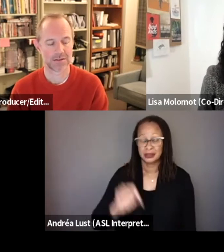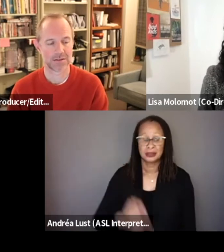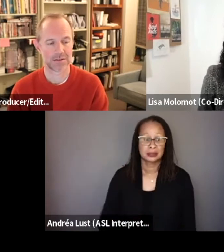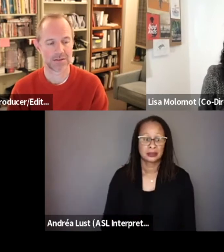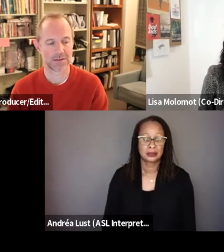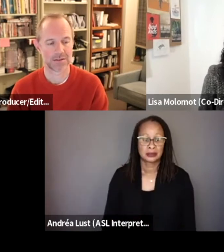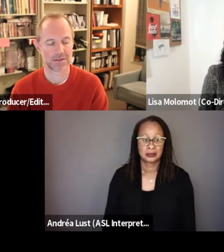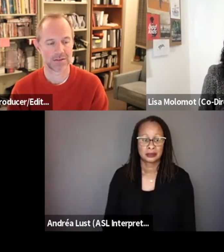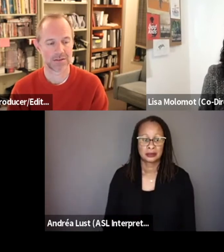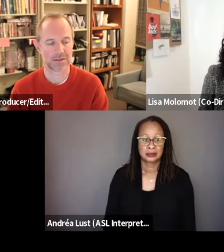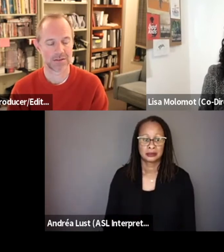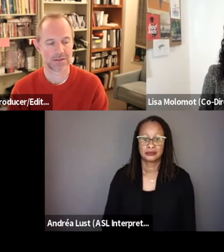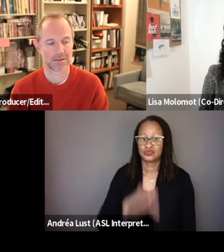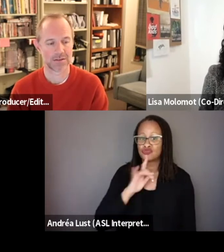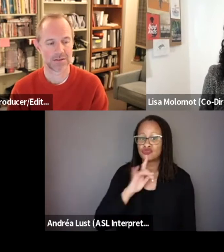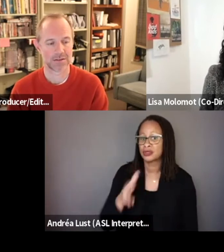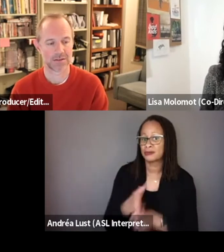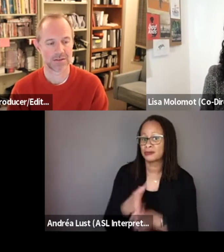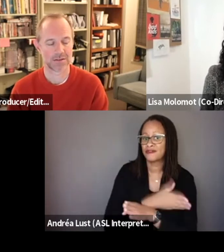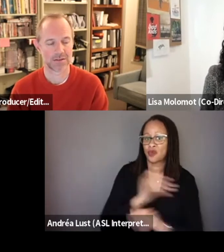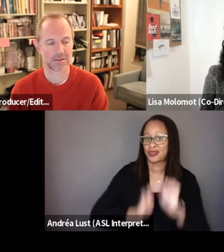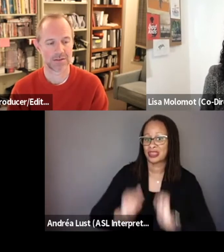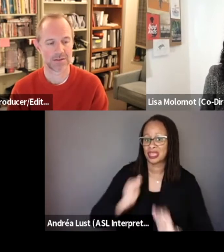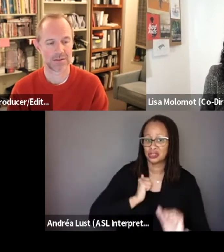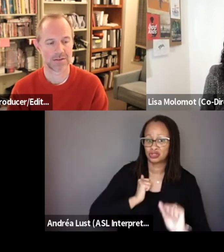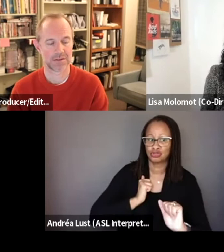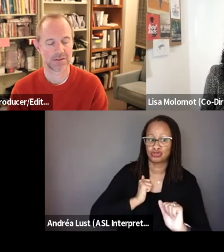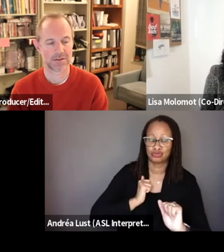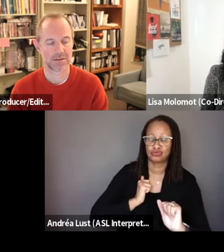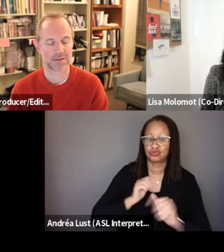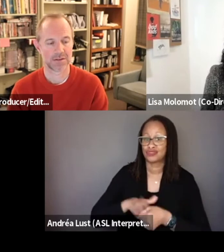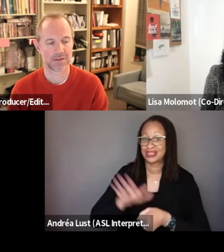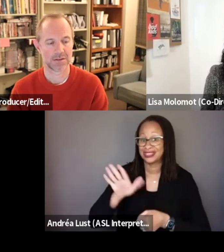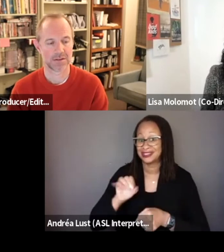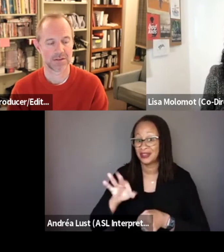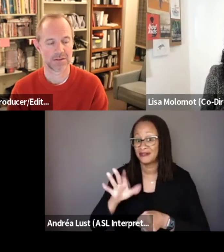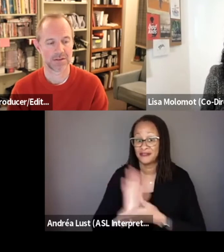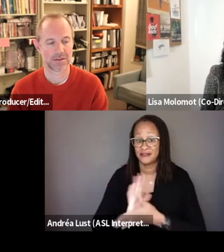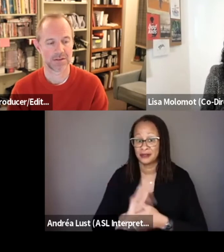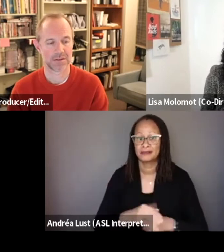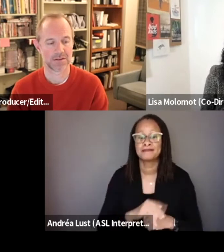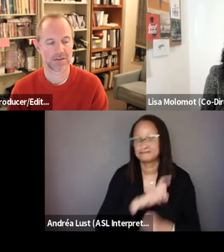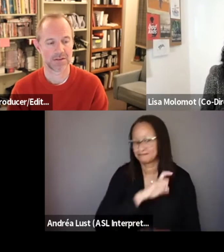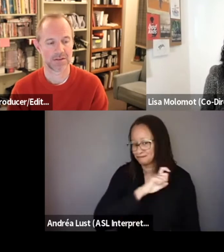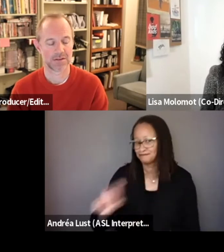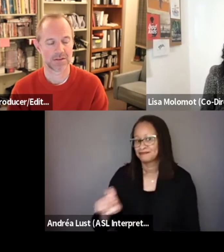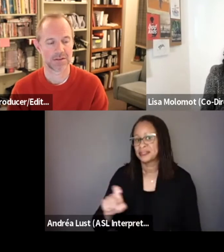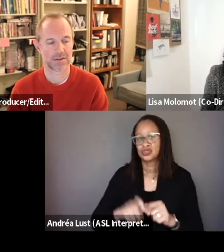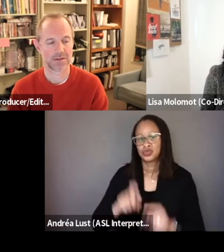really before even the theatrical release of the film, we went to Texas and did a whole tour.